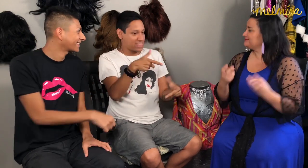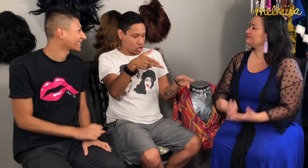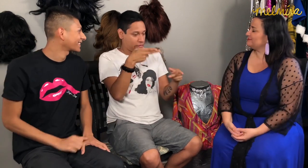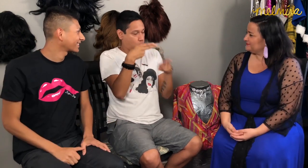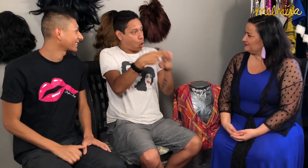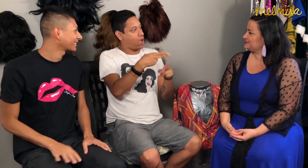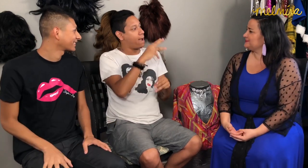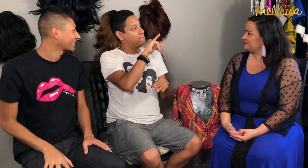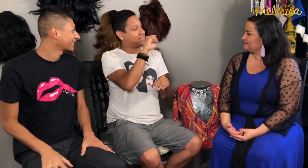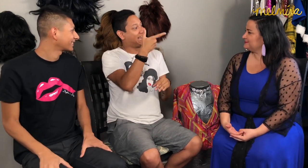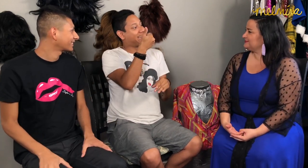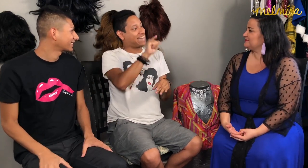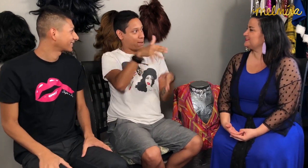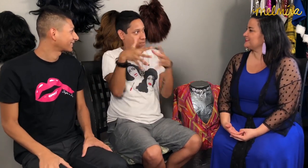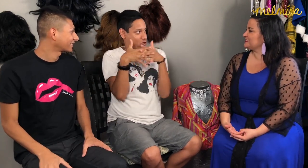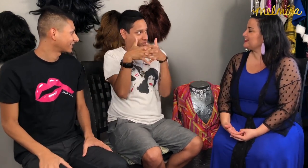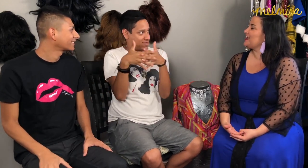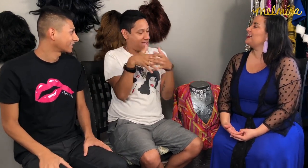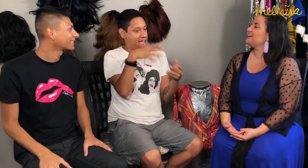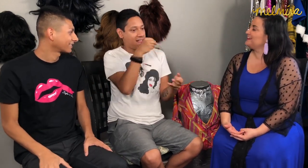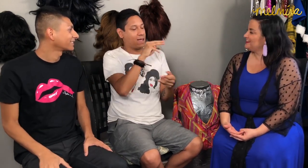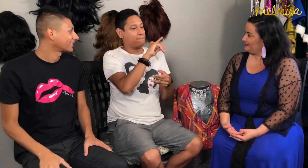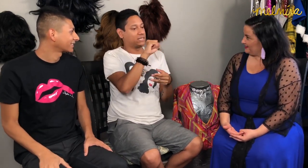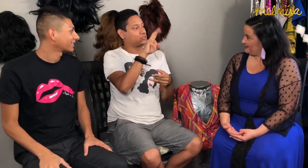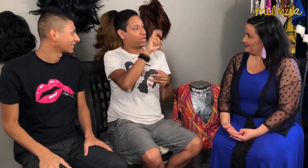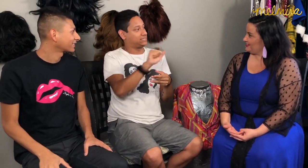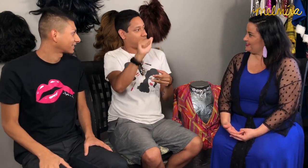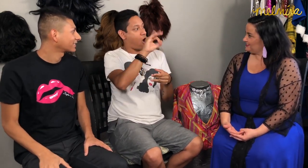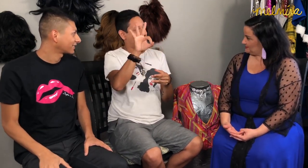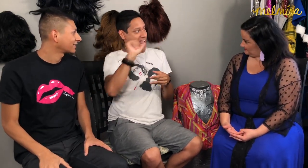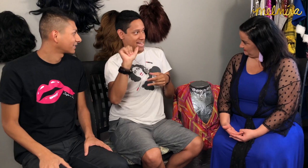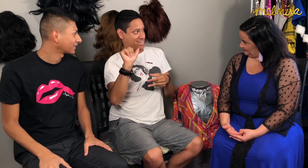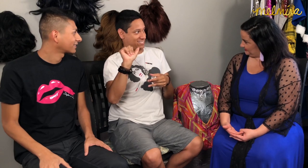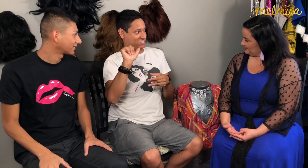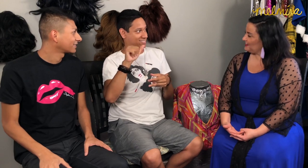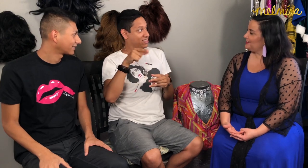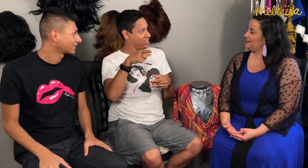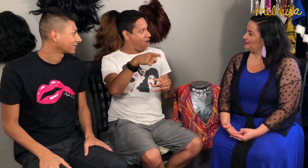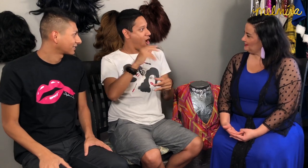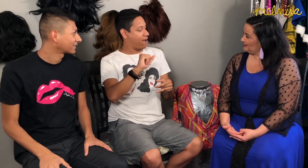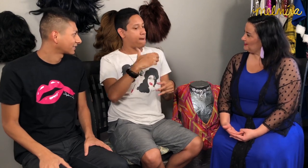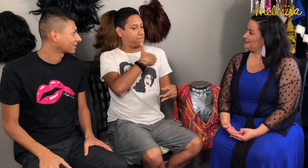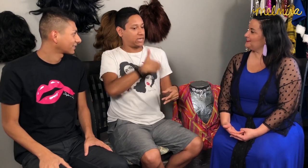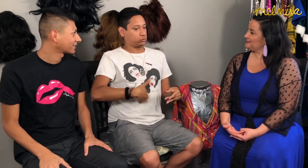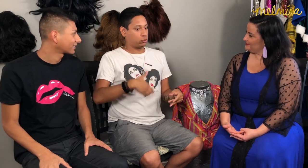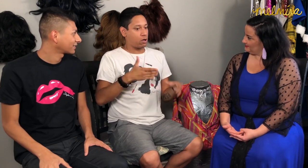Yes! Yes! It's called Miss Gay America and Miss Gay USofA.